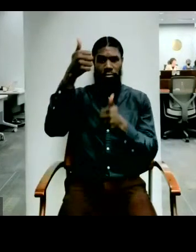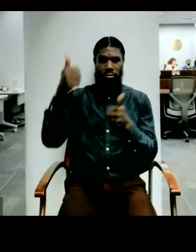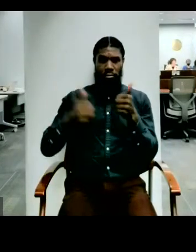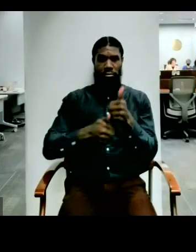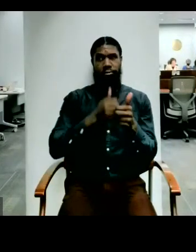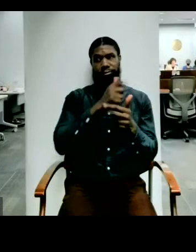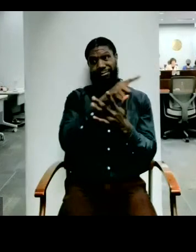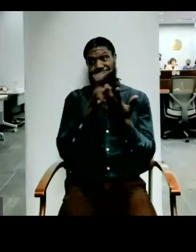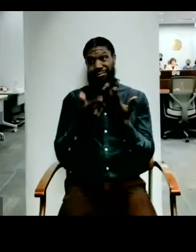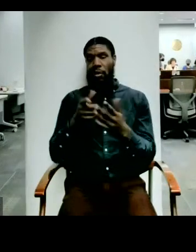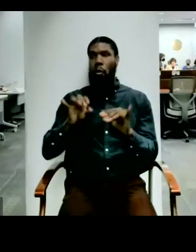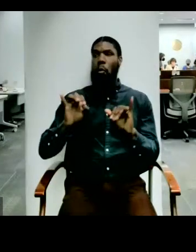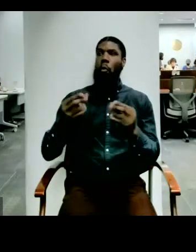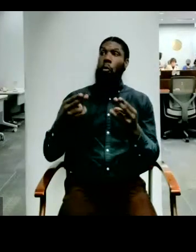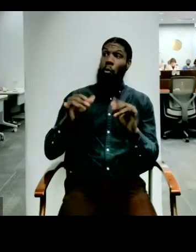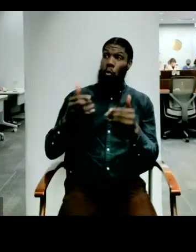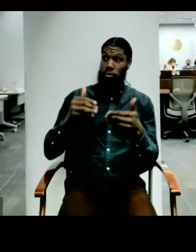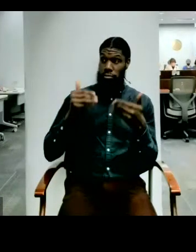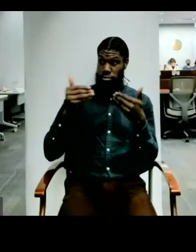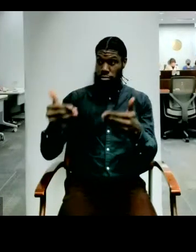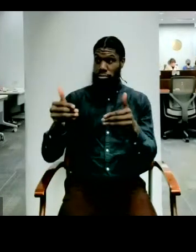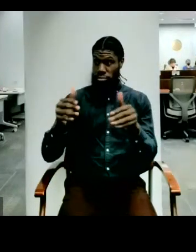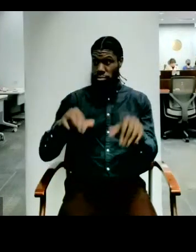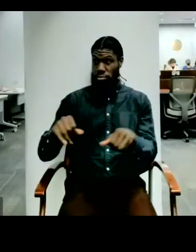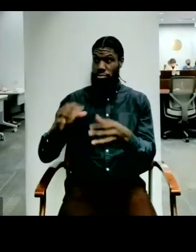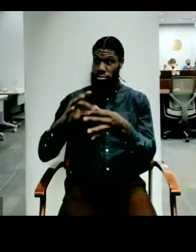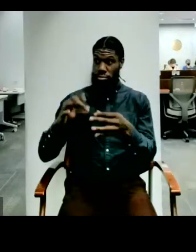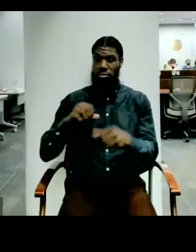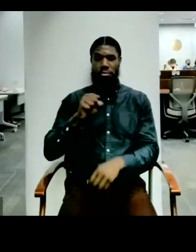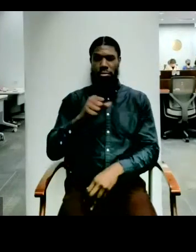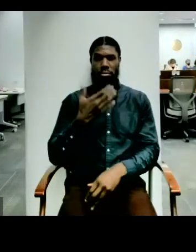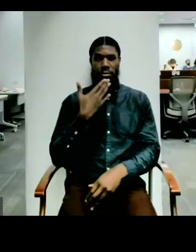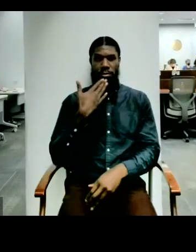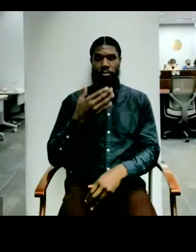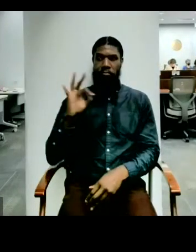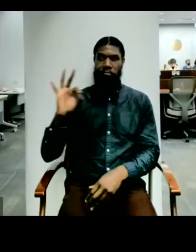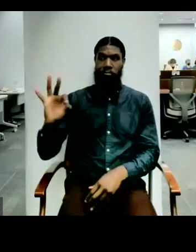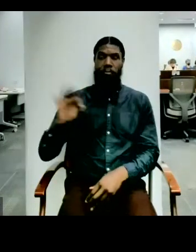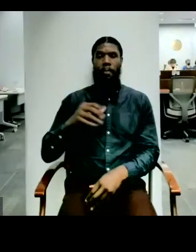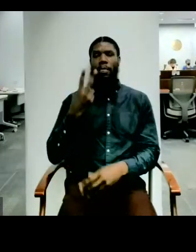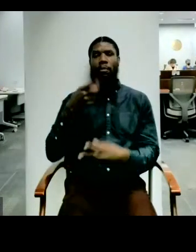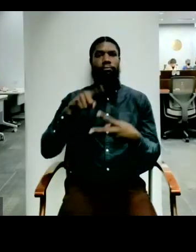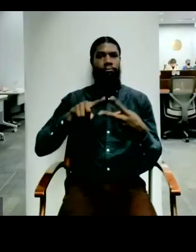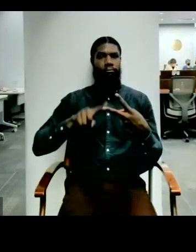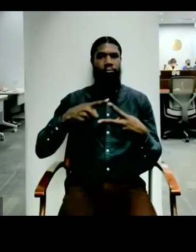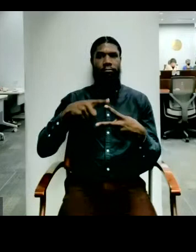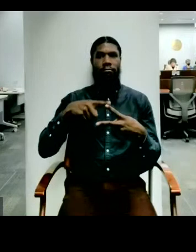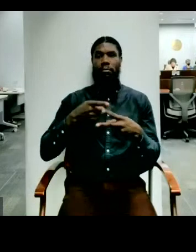Yes, thank you. Two points to make. First in terms of the cost, I am pleased that the Chair